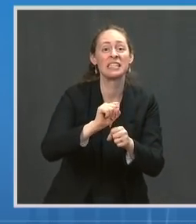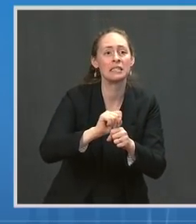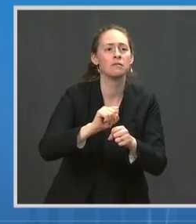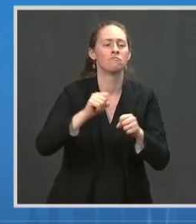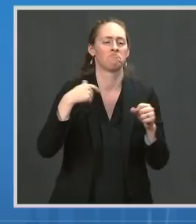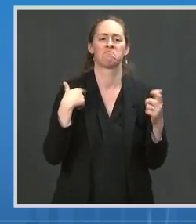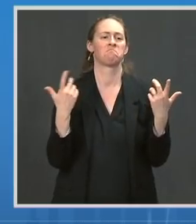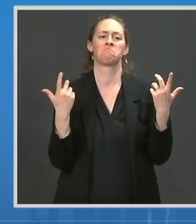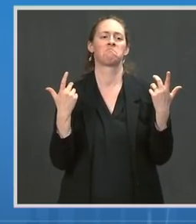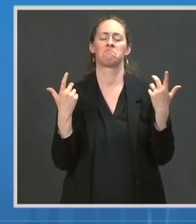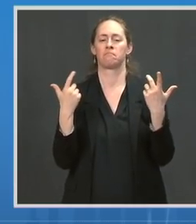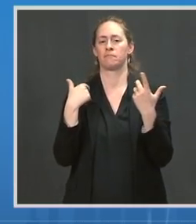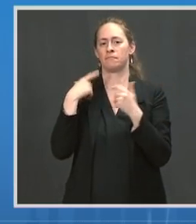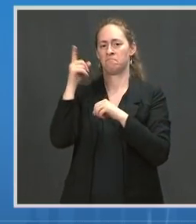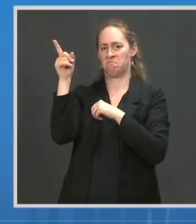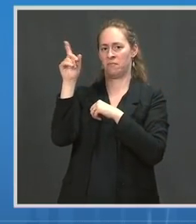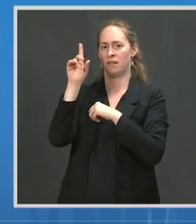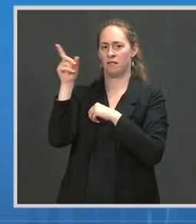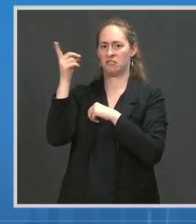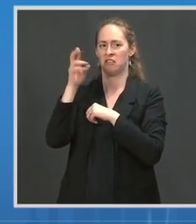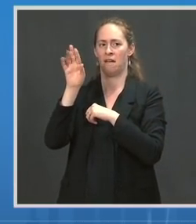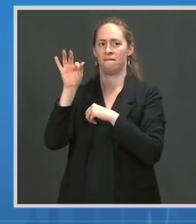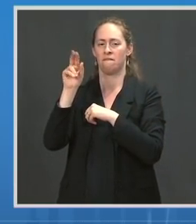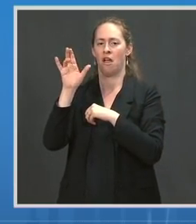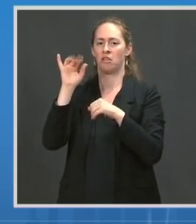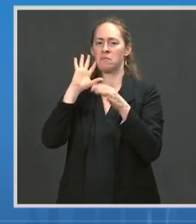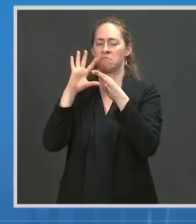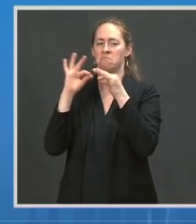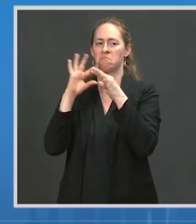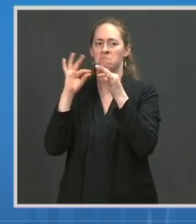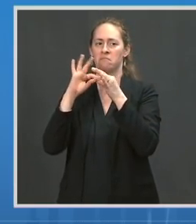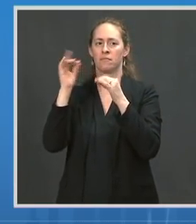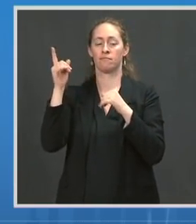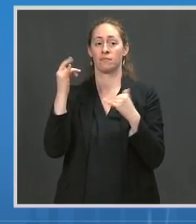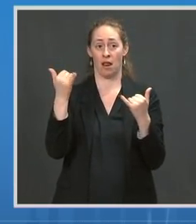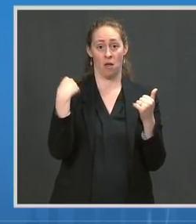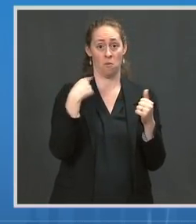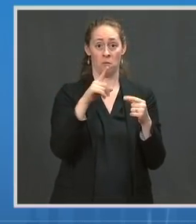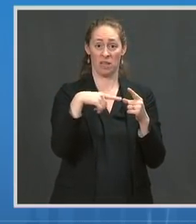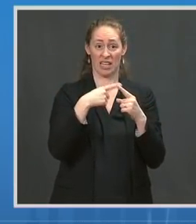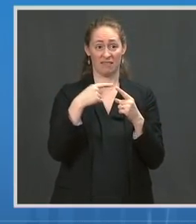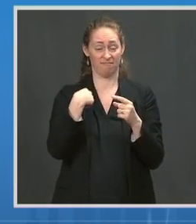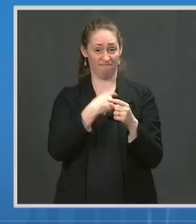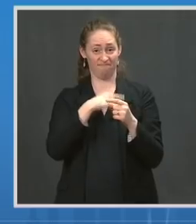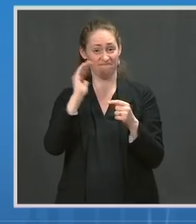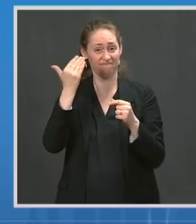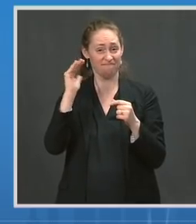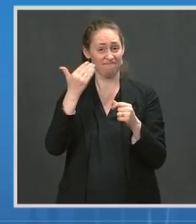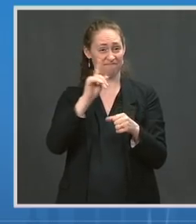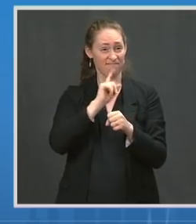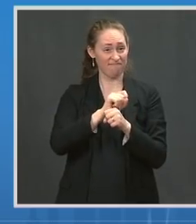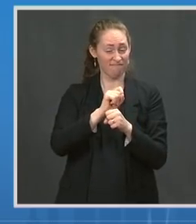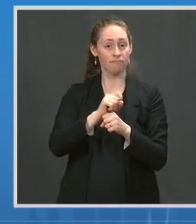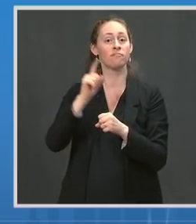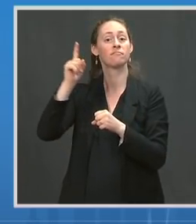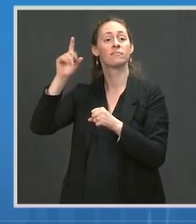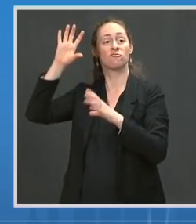But I can assure you that when we do our planning, when we do our -- the President orders purchases of additional vaccines,